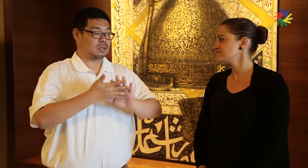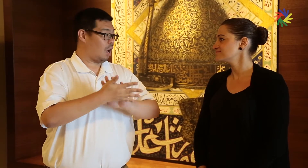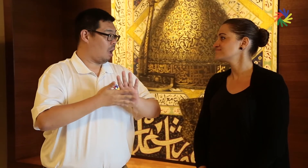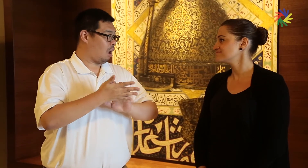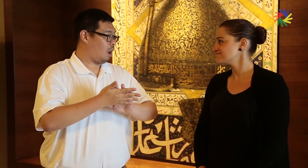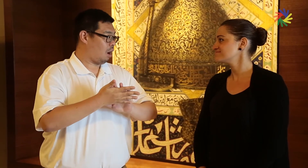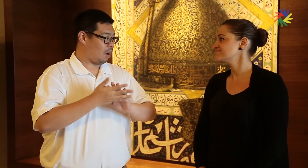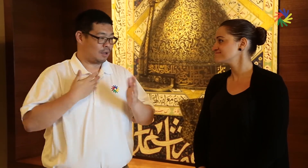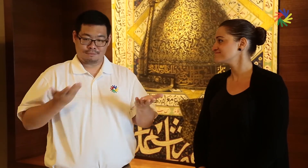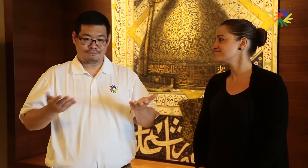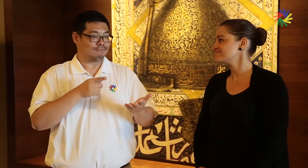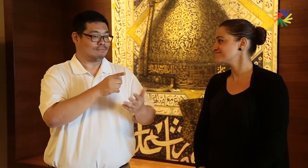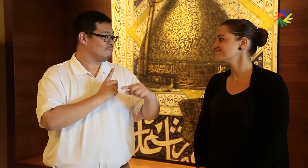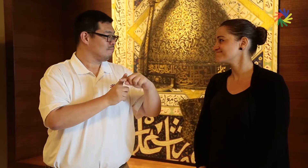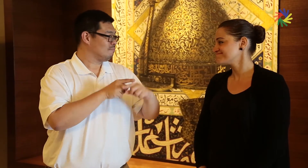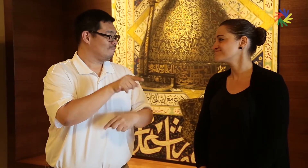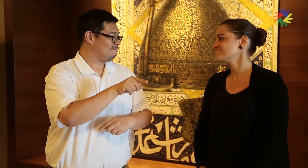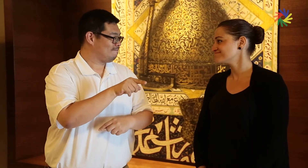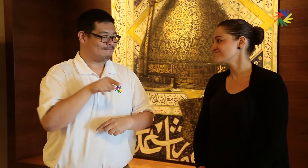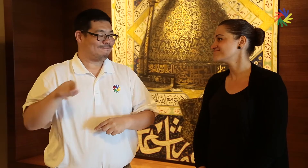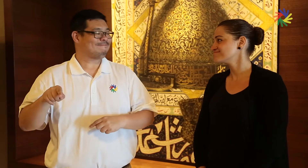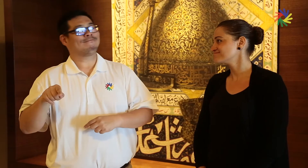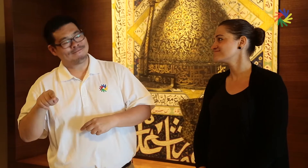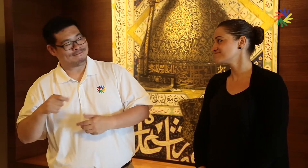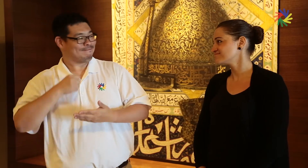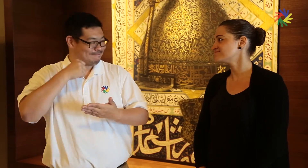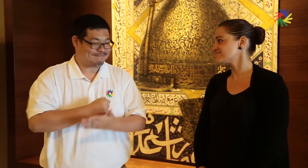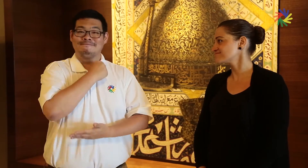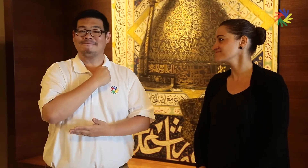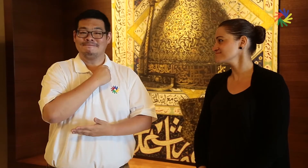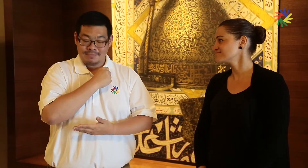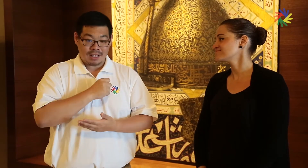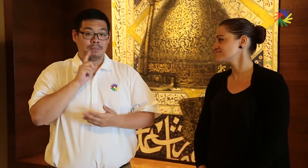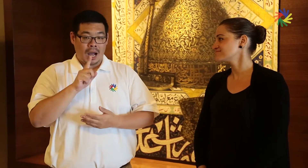many had received training in basic sign language. A sizeable budget was put aside for media